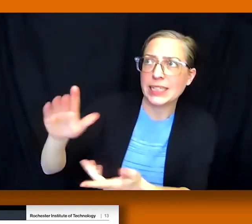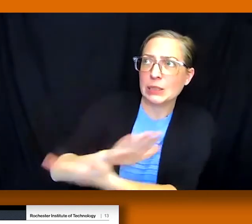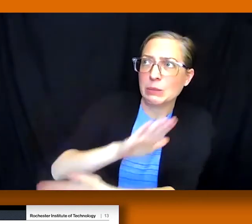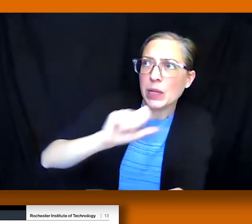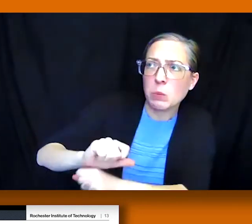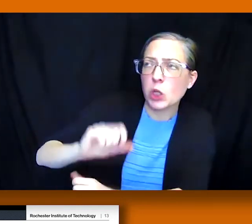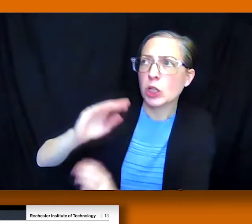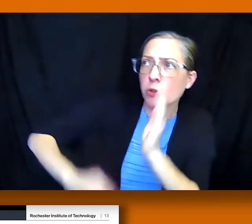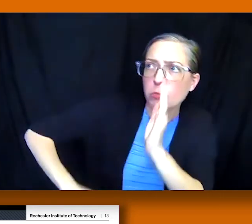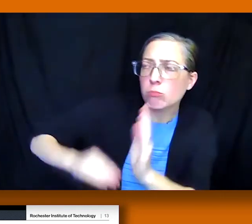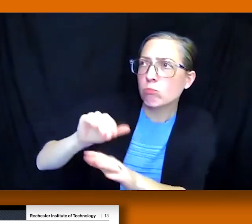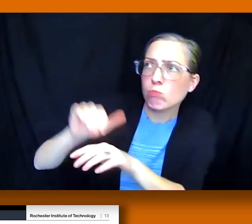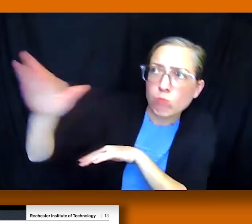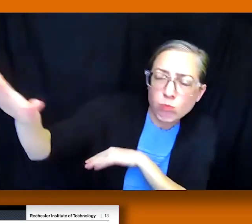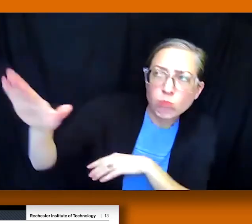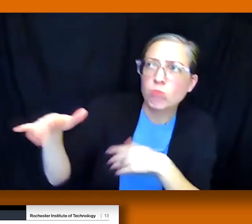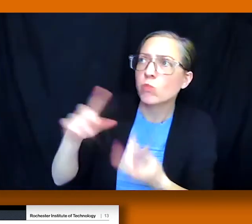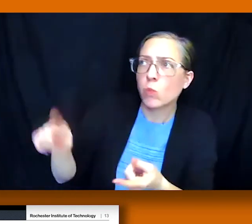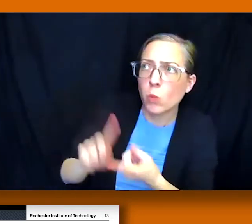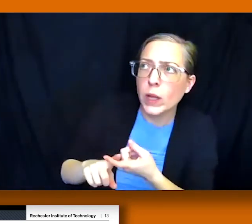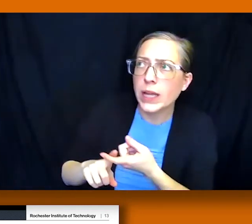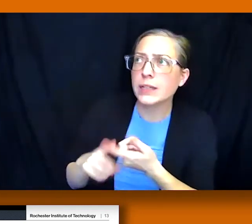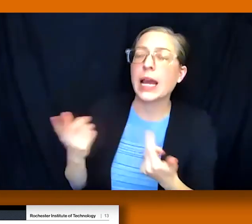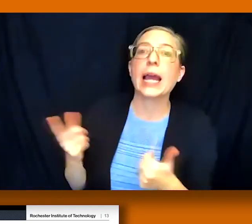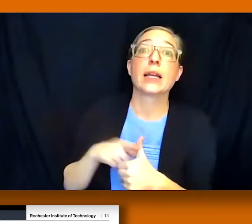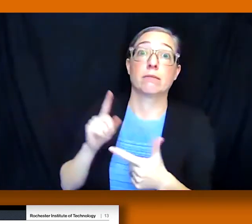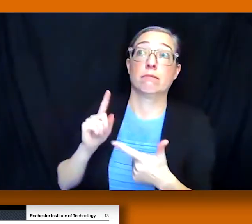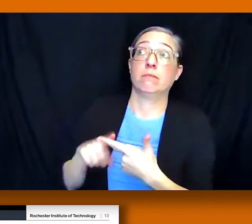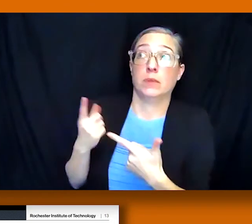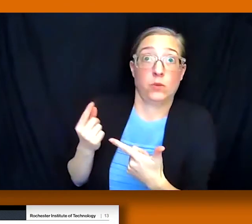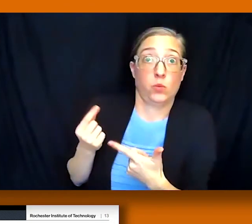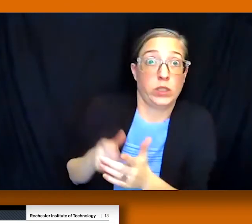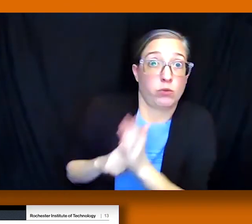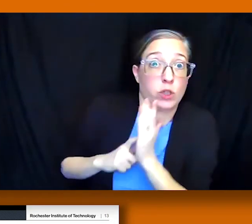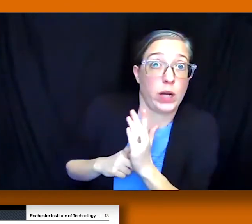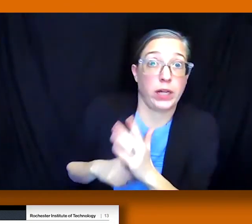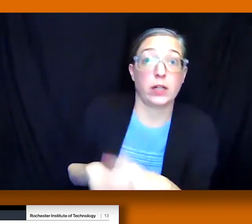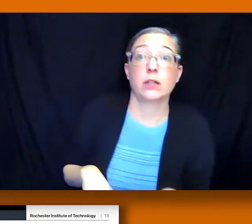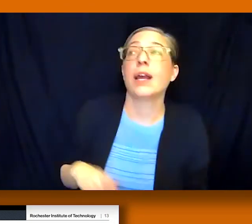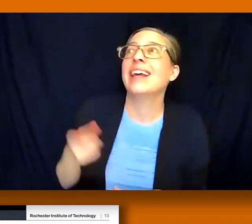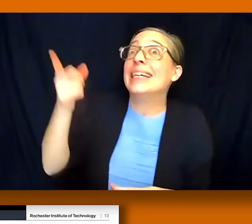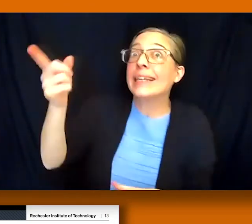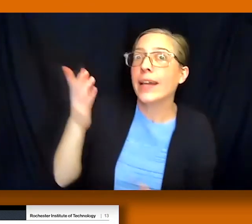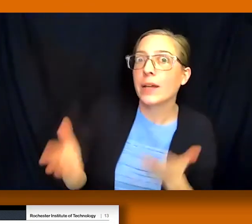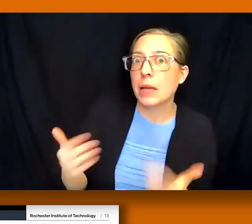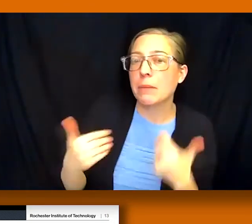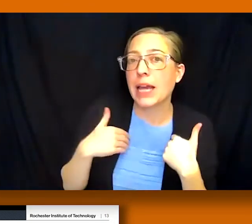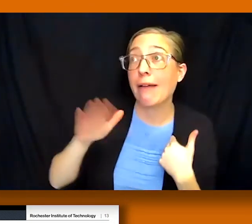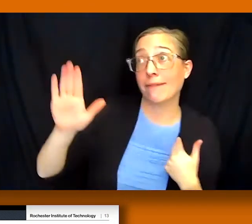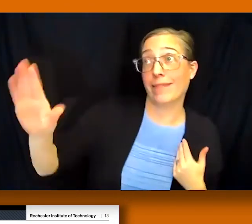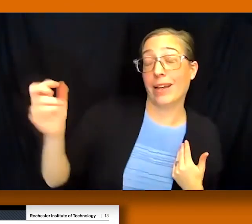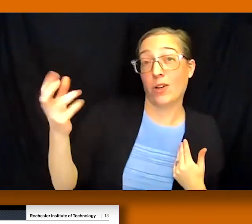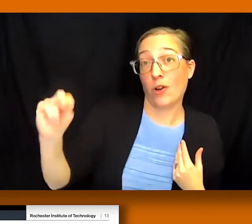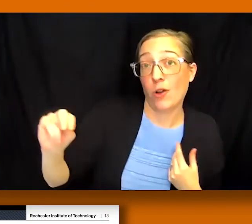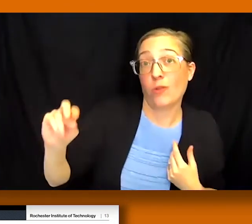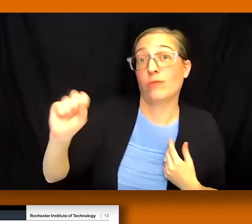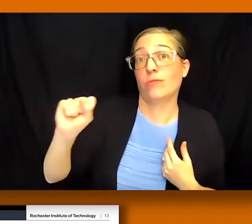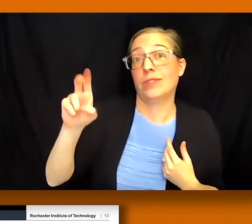because they might have their own subaward forms that need to be filled out. They'll obviously need a budget, a justification.